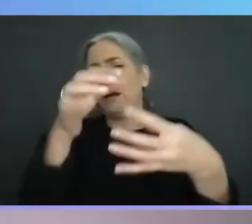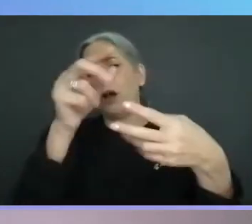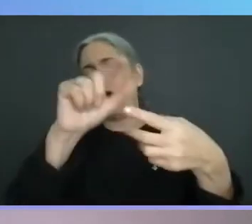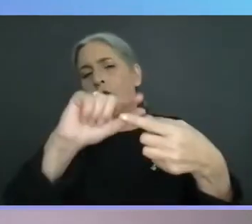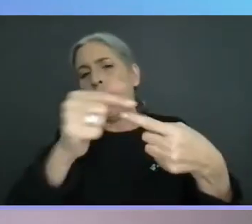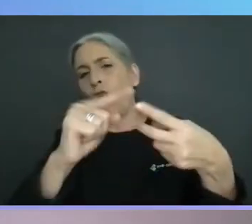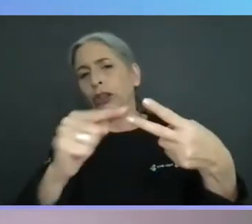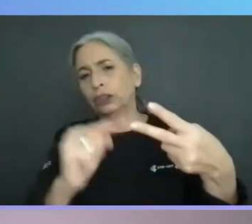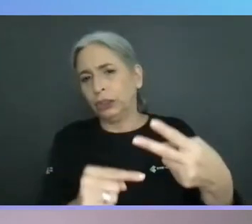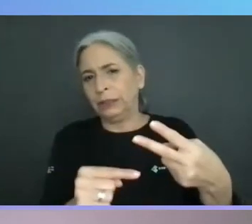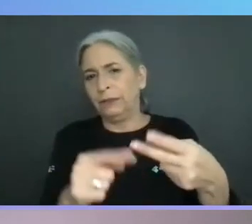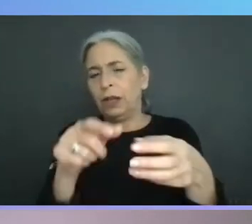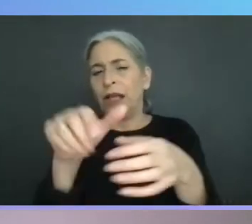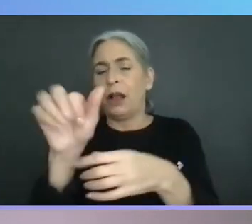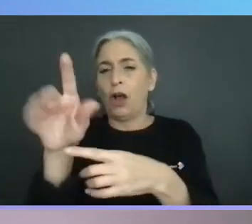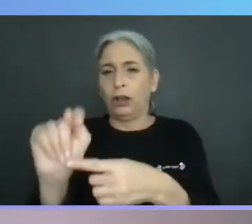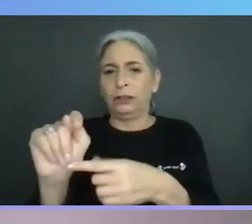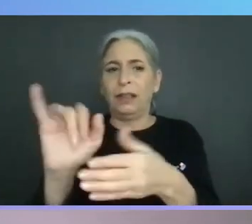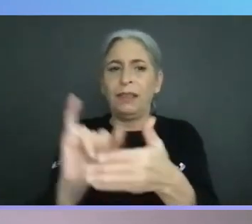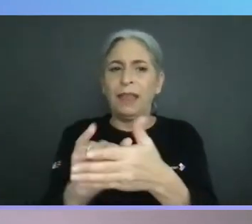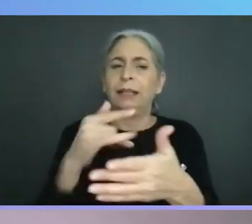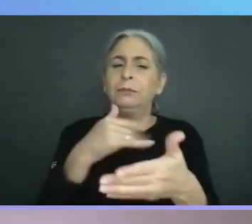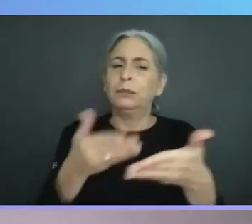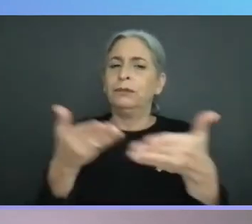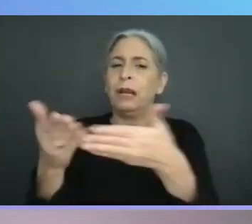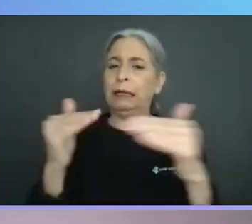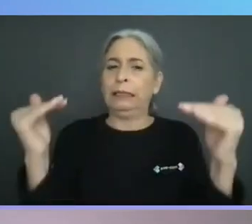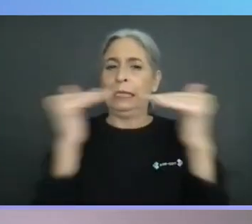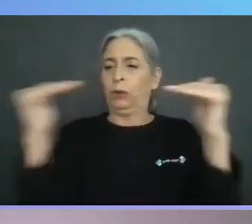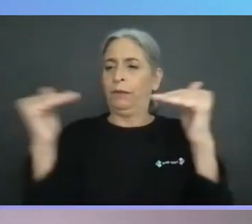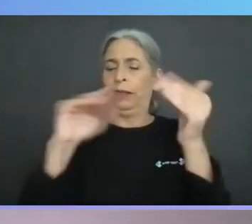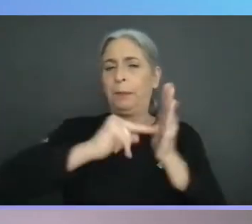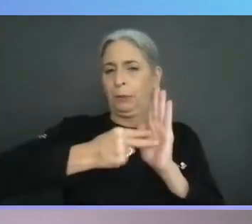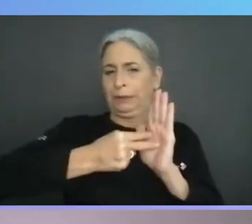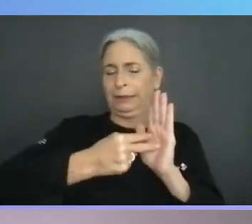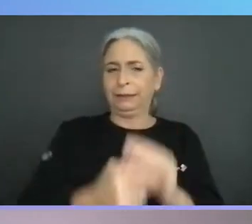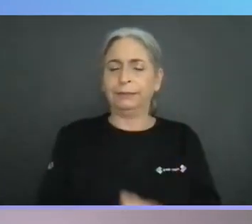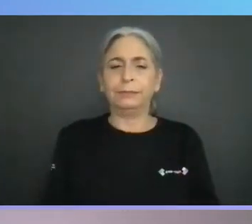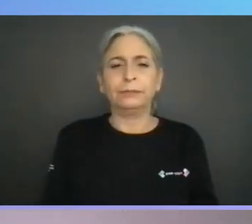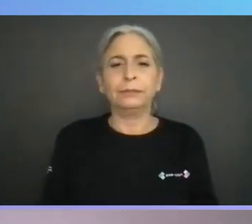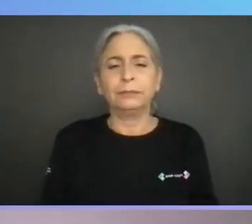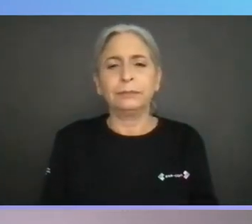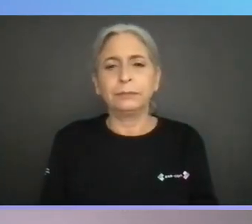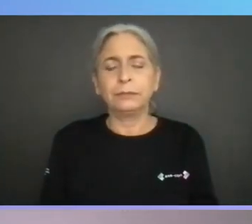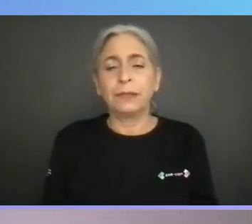equivalent purpose. >> So wcaG guidelines, there's